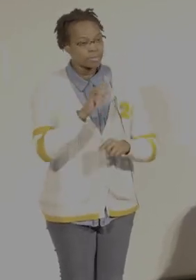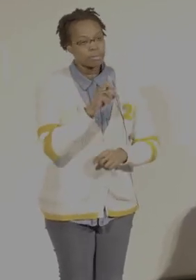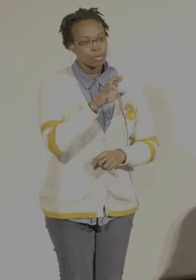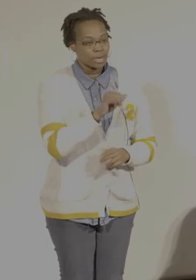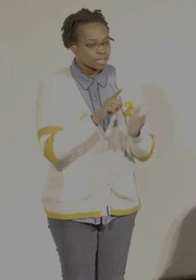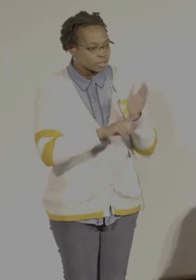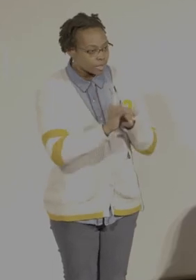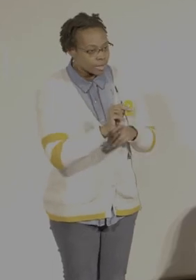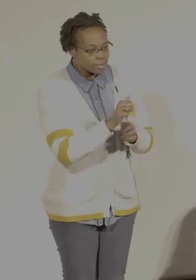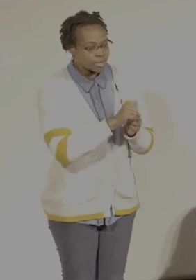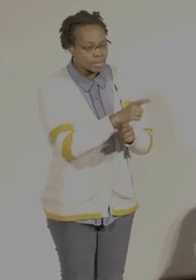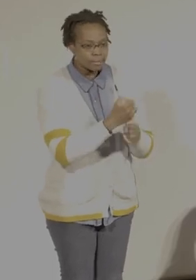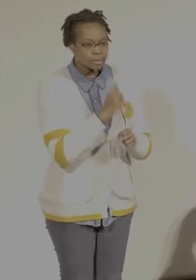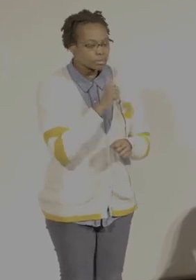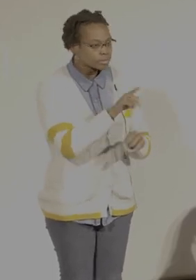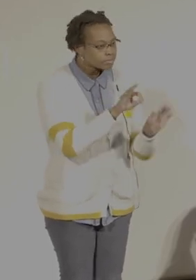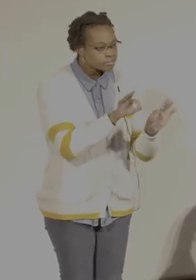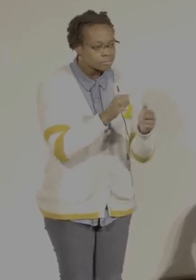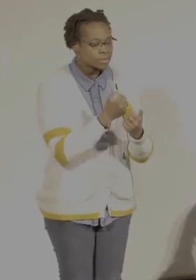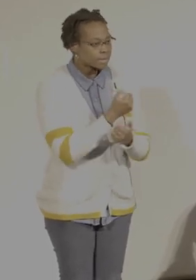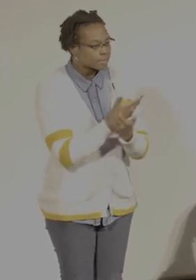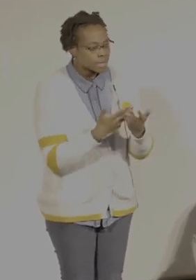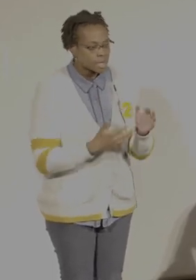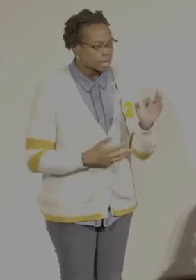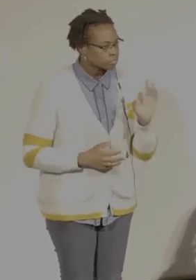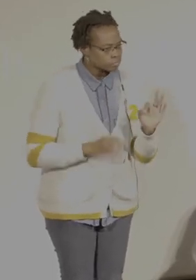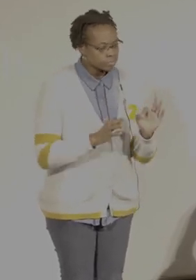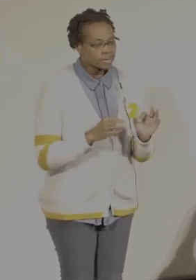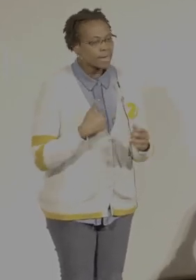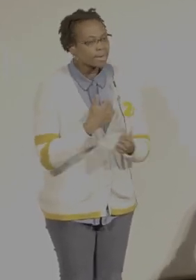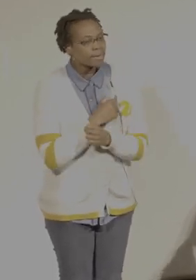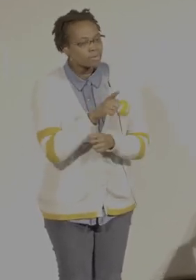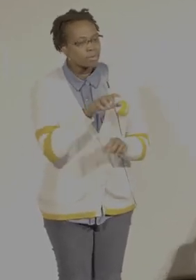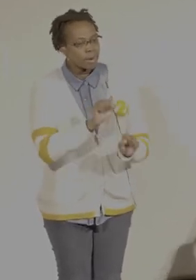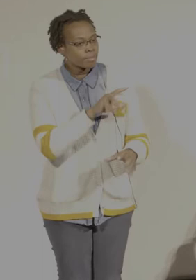in with him to make sure that he's okay with everything. And I love that you a were able to include that in the film.